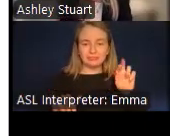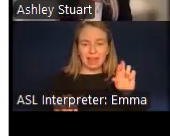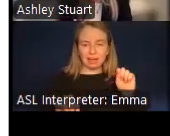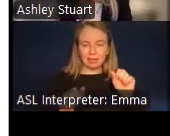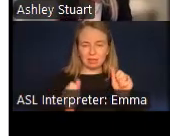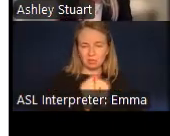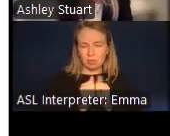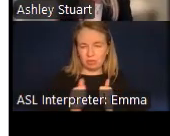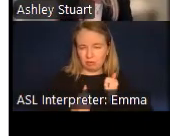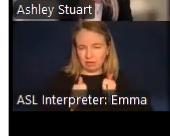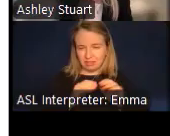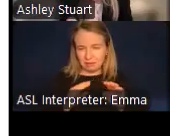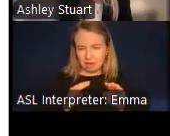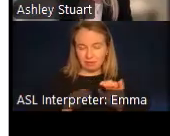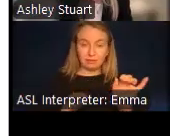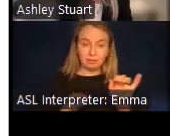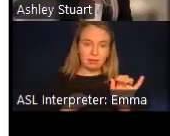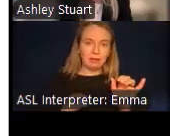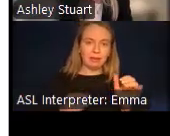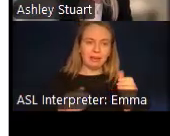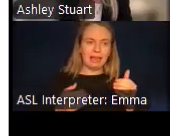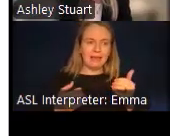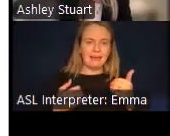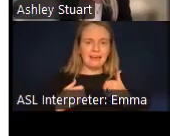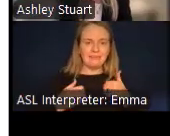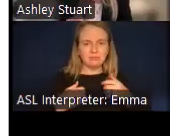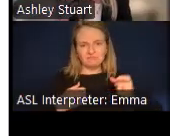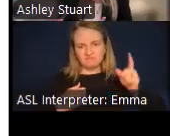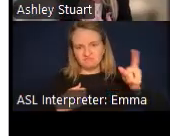these can be things like having harsher parenting styles, using